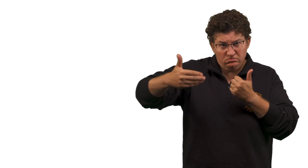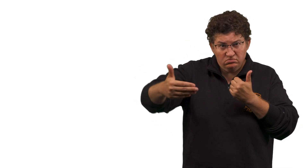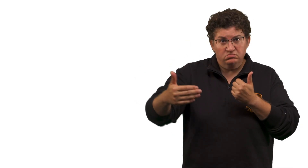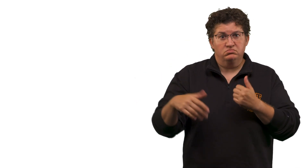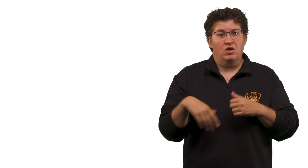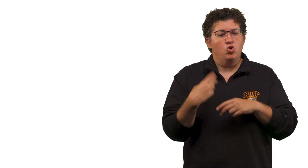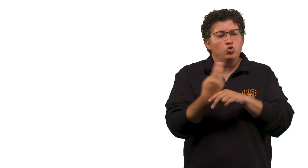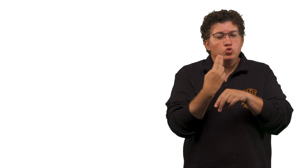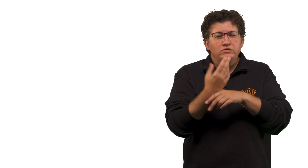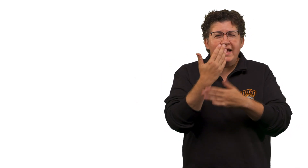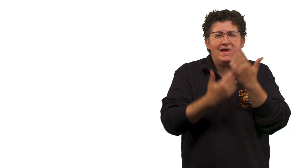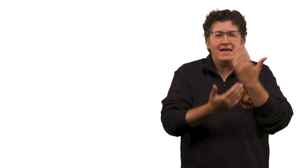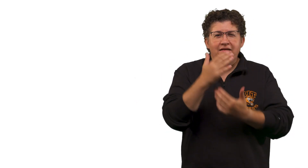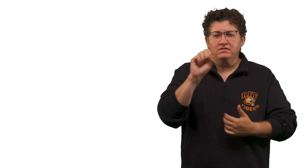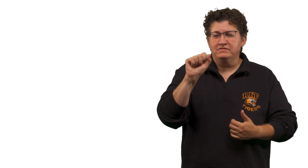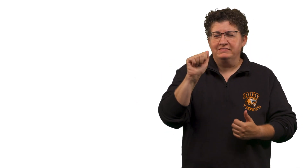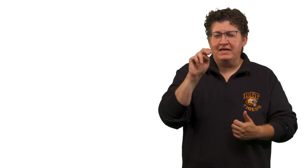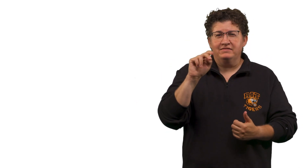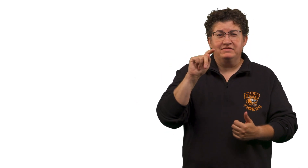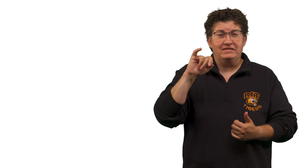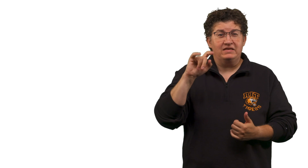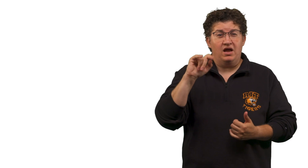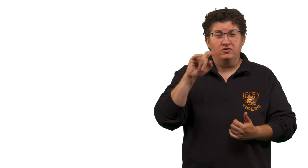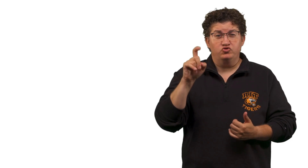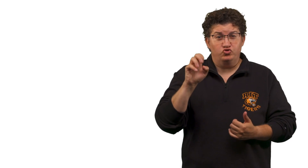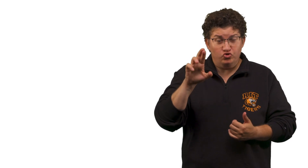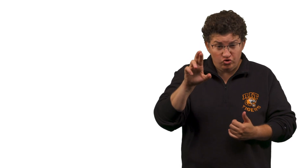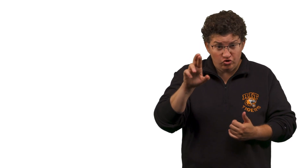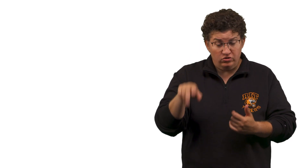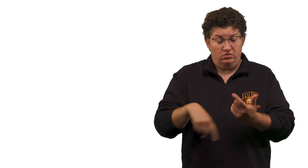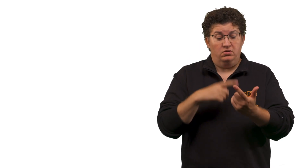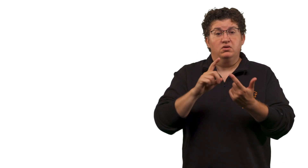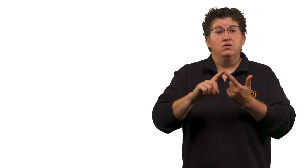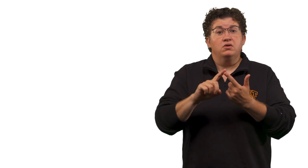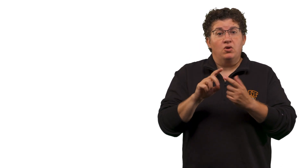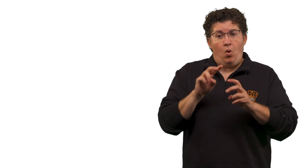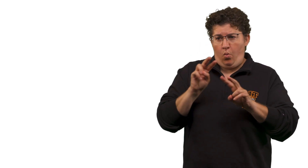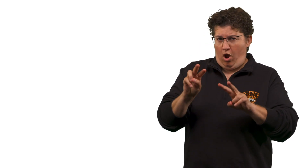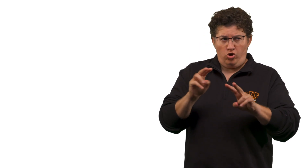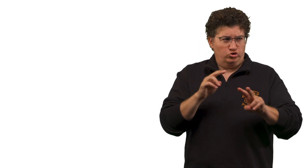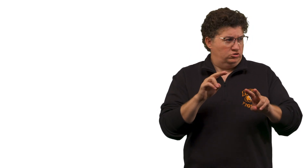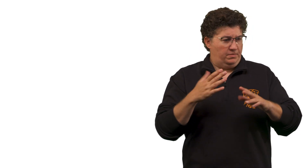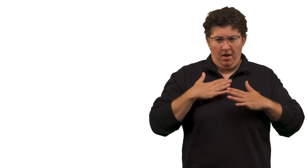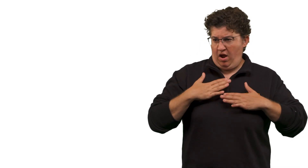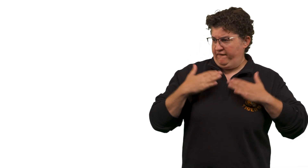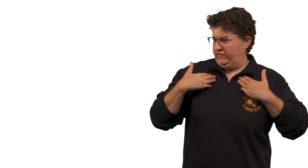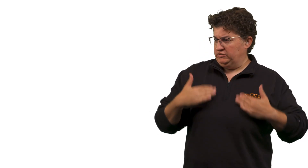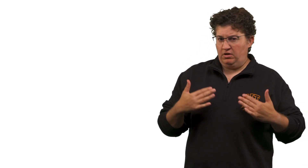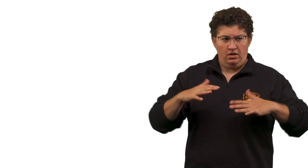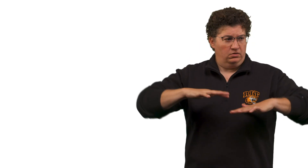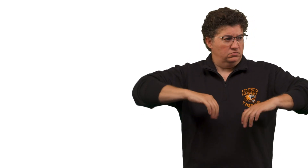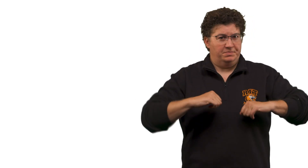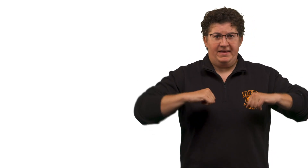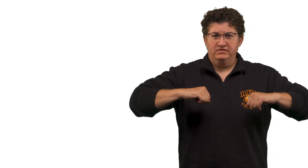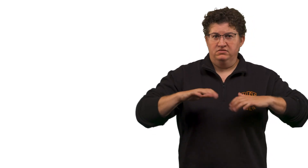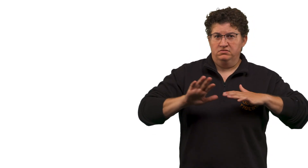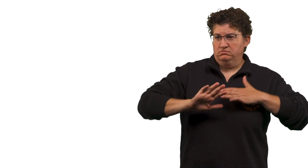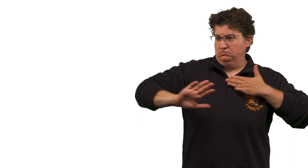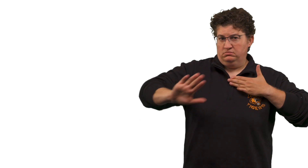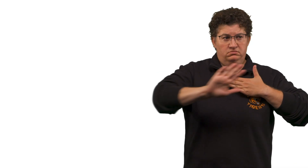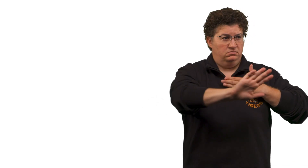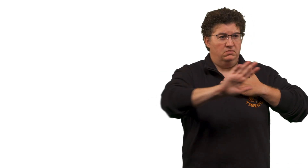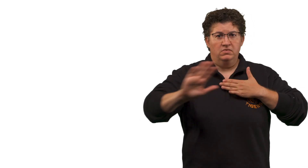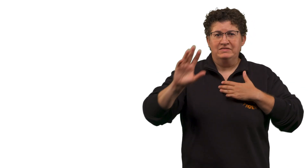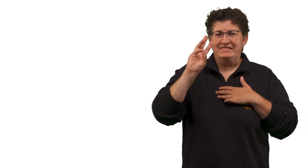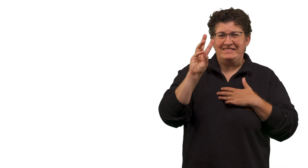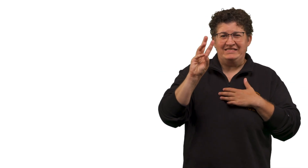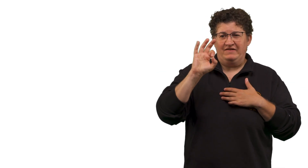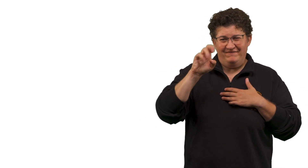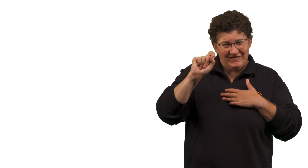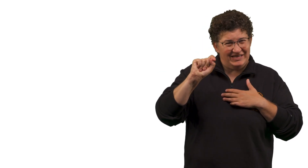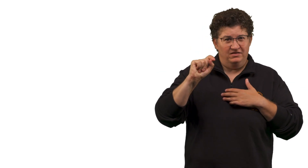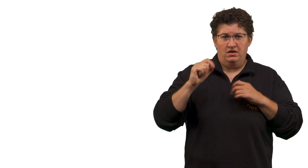each time, and use hand sanitizer; WATCHING my physical distance, staying